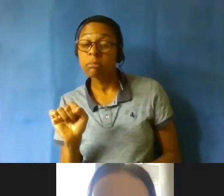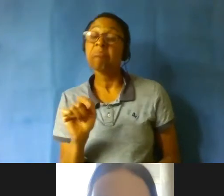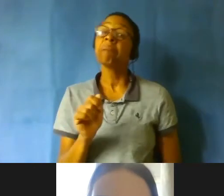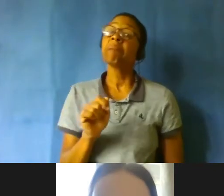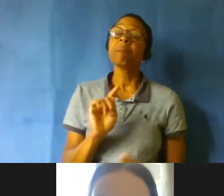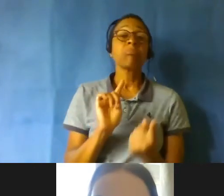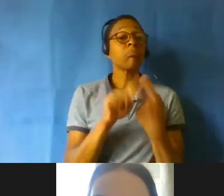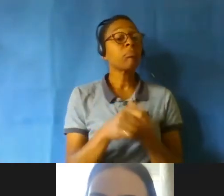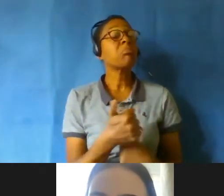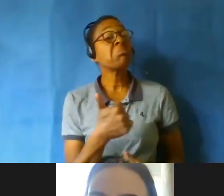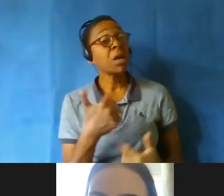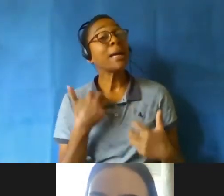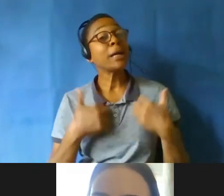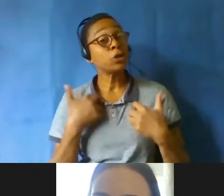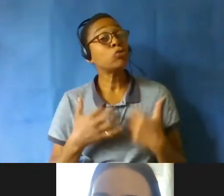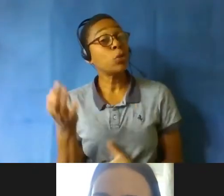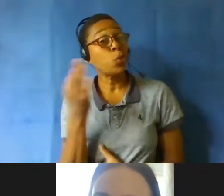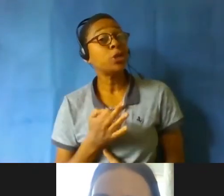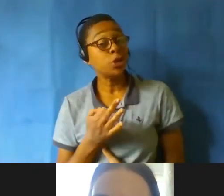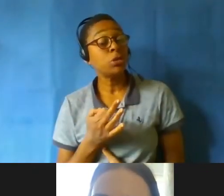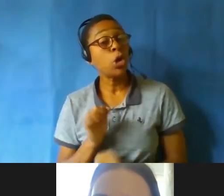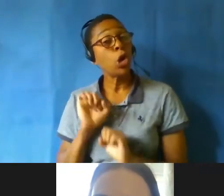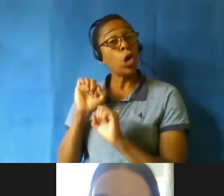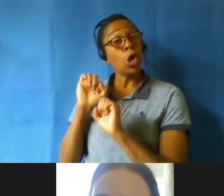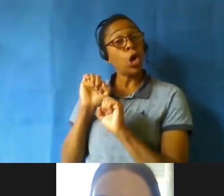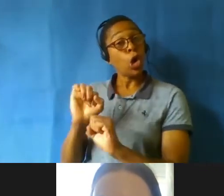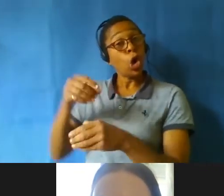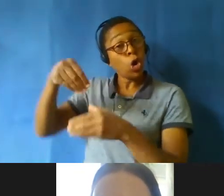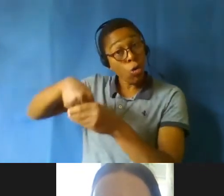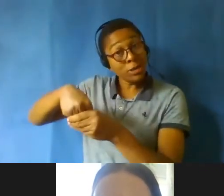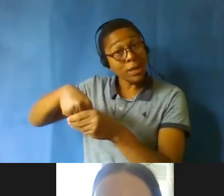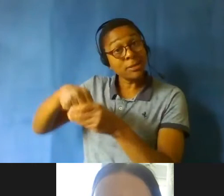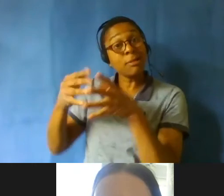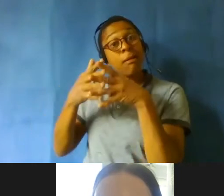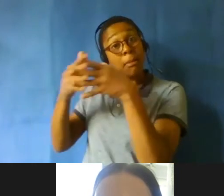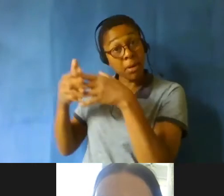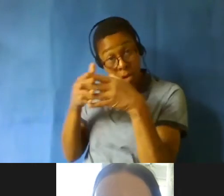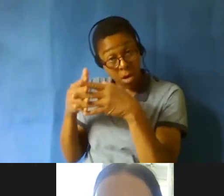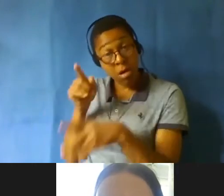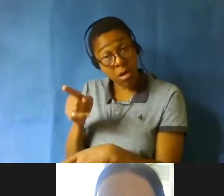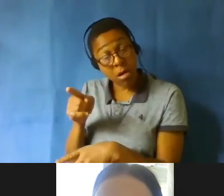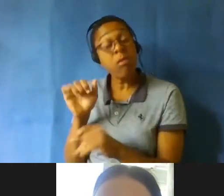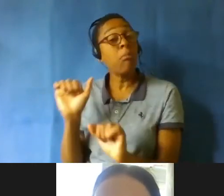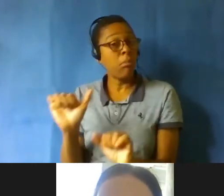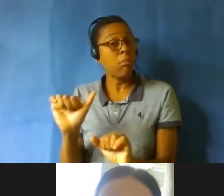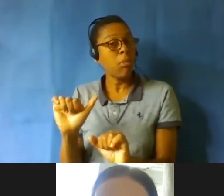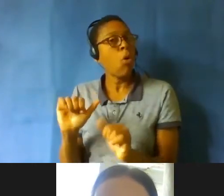she does obviously offers a different platform to